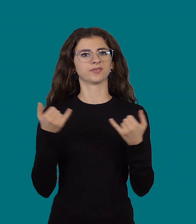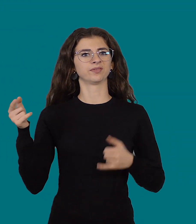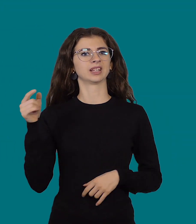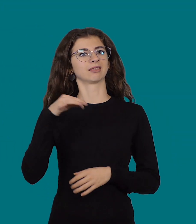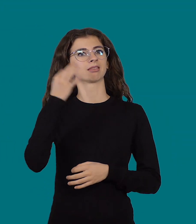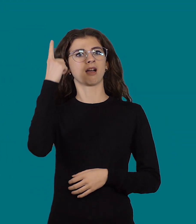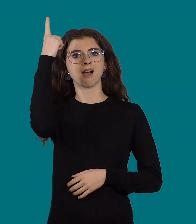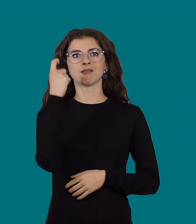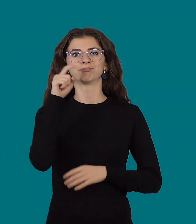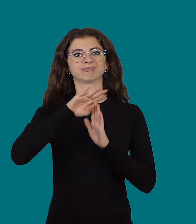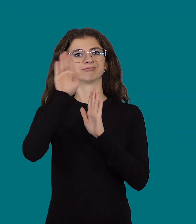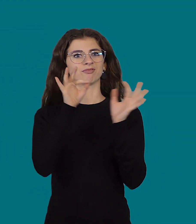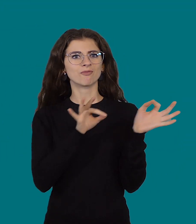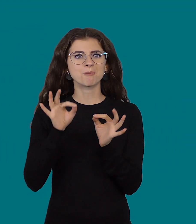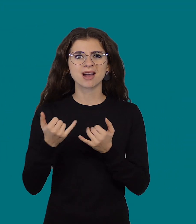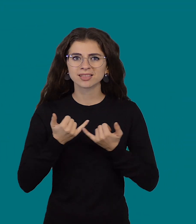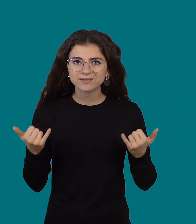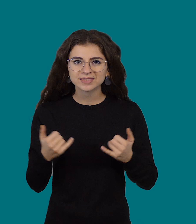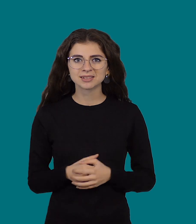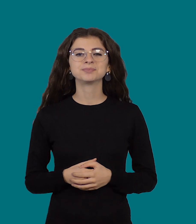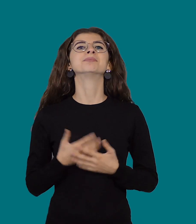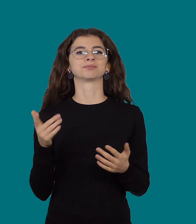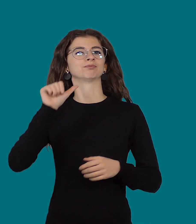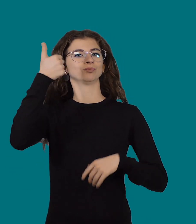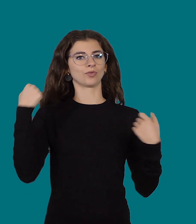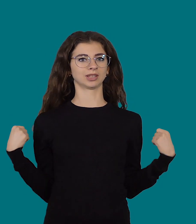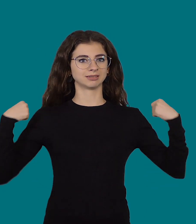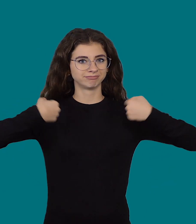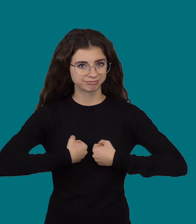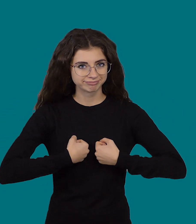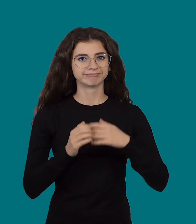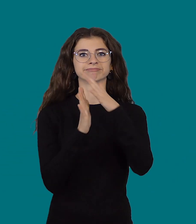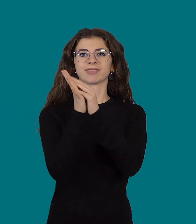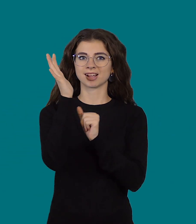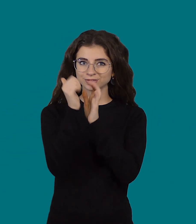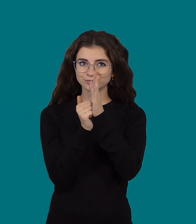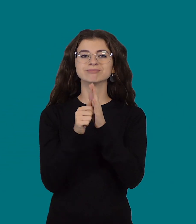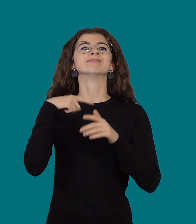How does Irene prepare her day here? What she actually does first is put on her lab coat and gloves,